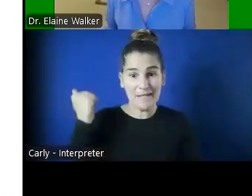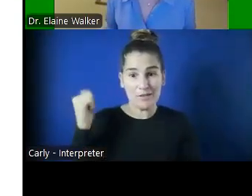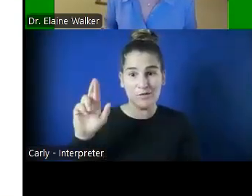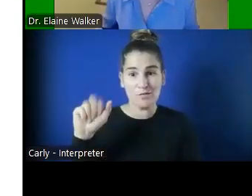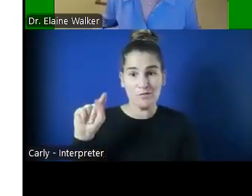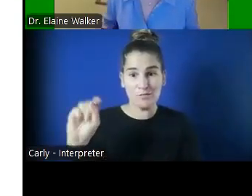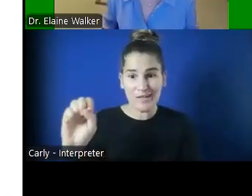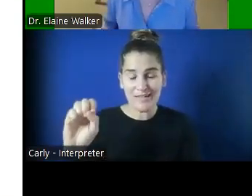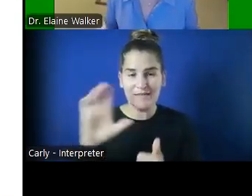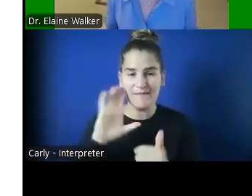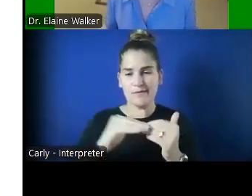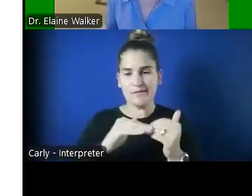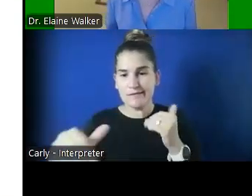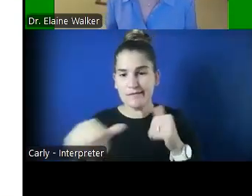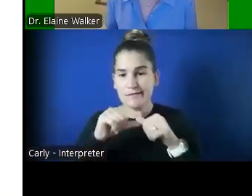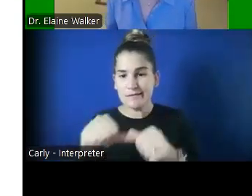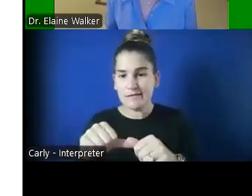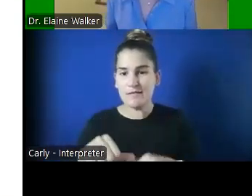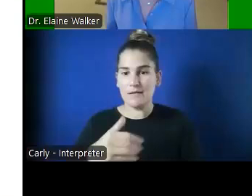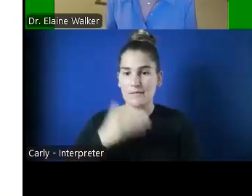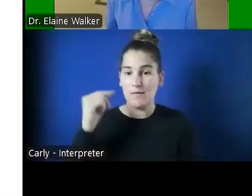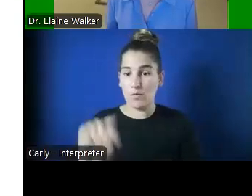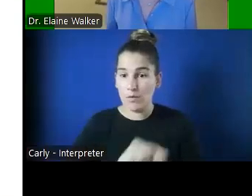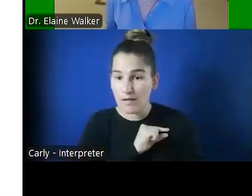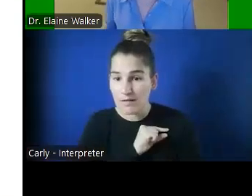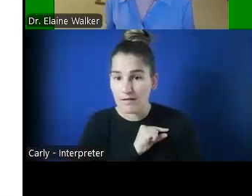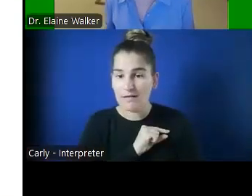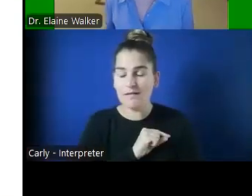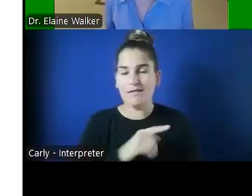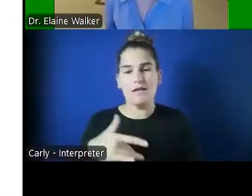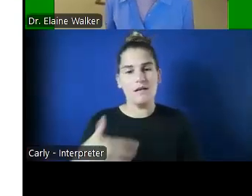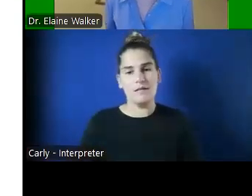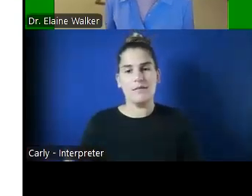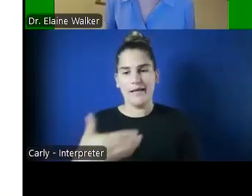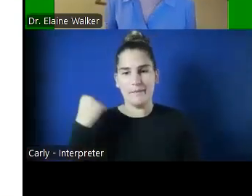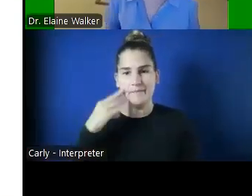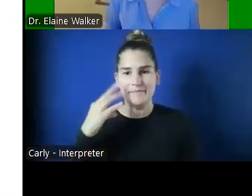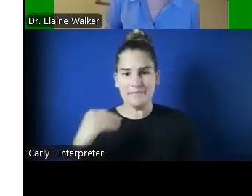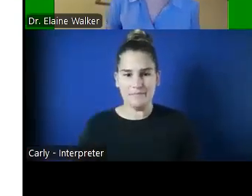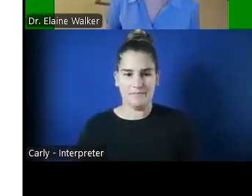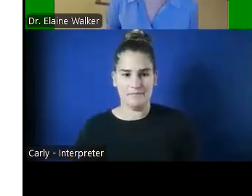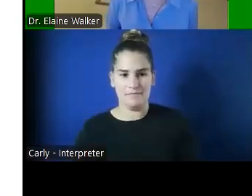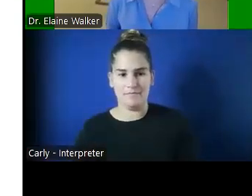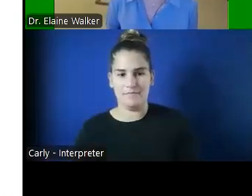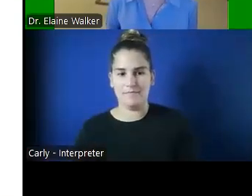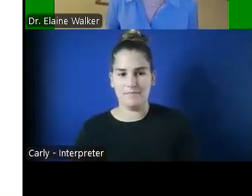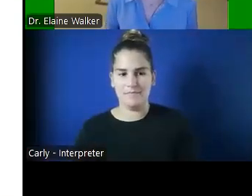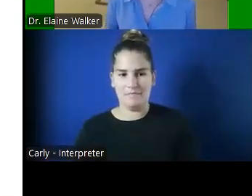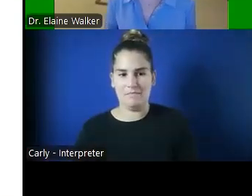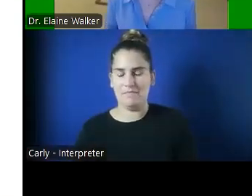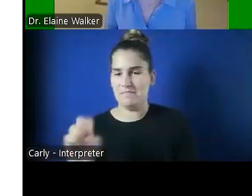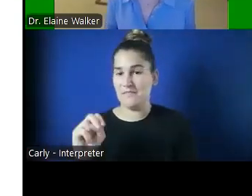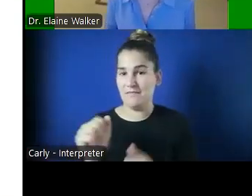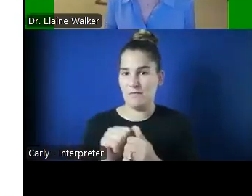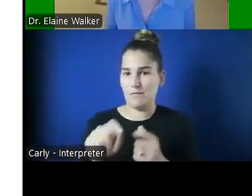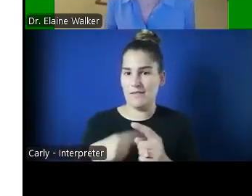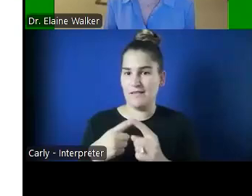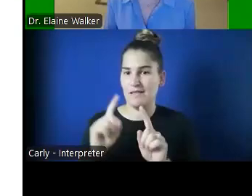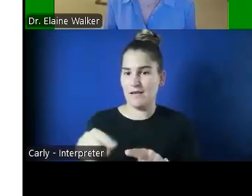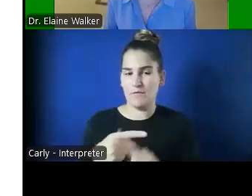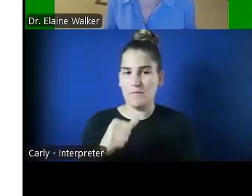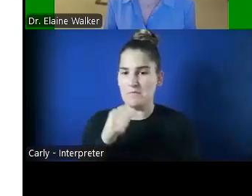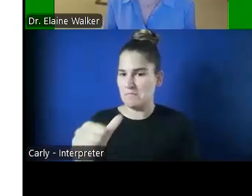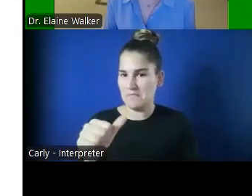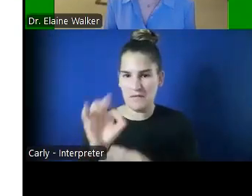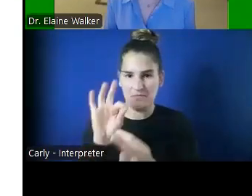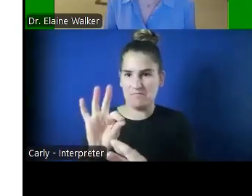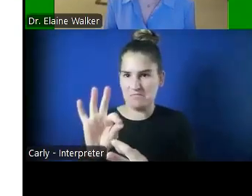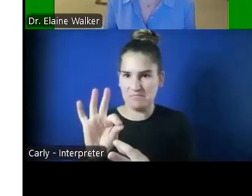to stability and quality um tend to do better even when they come from nonoptimal neighborhoods